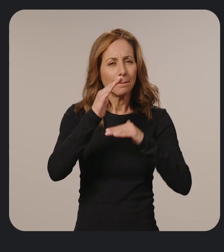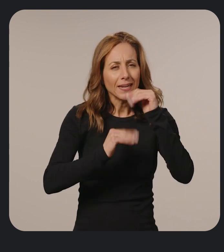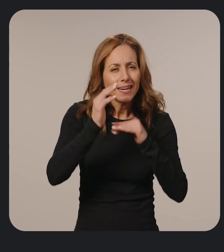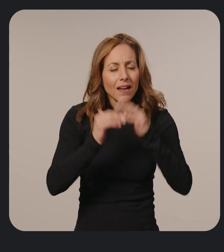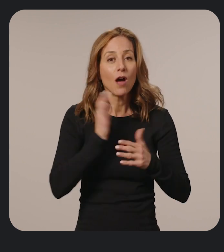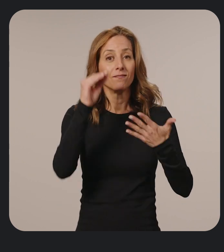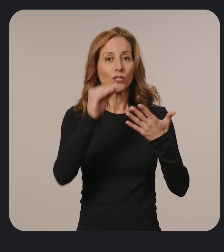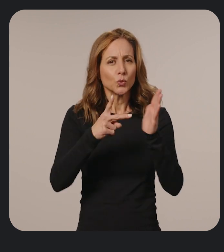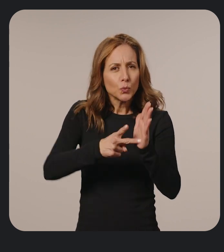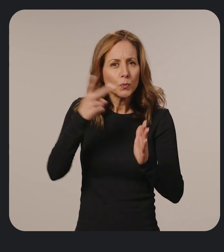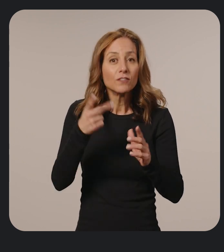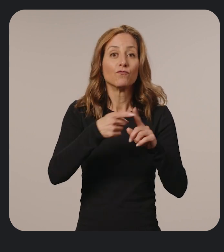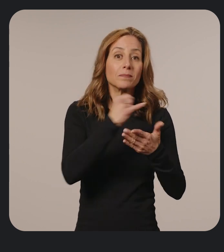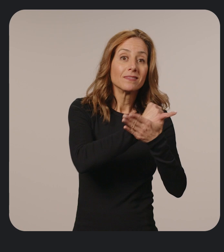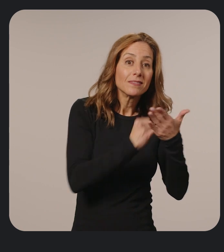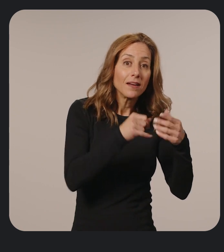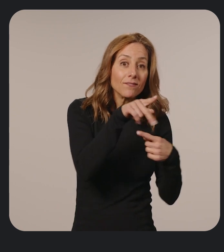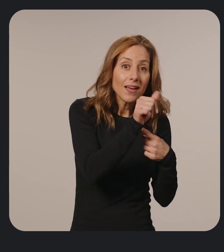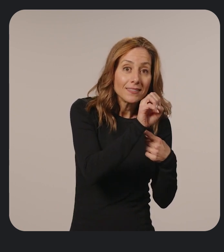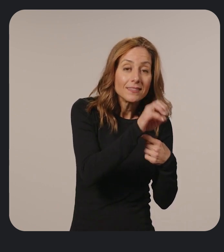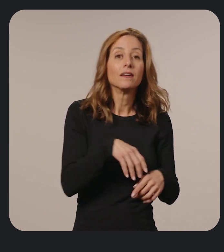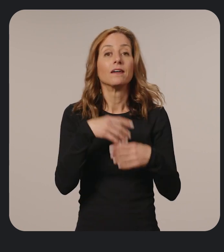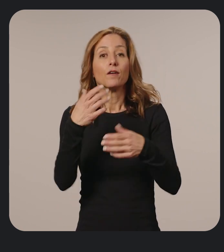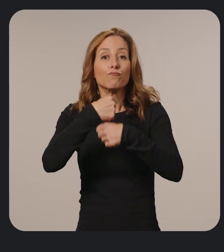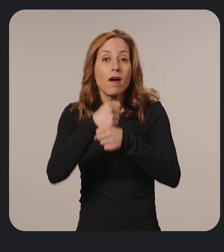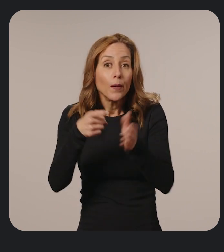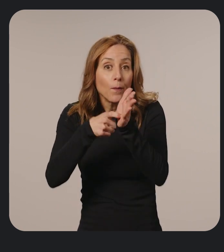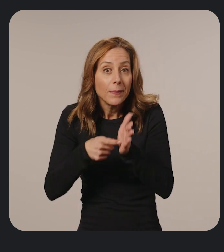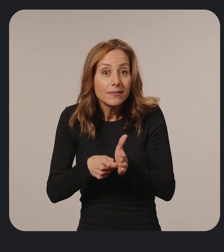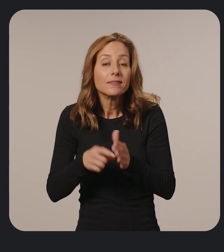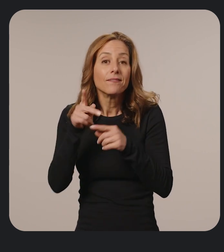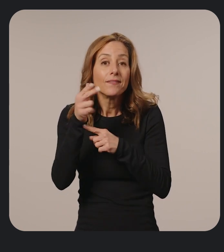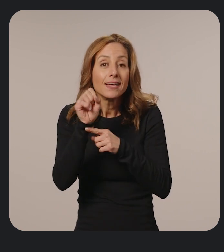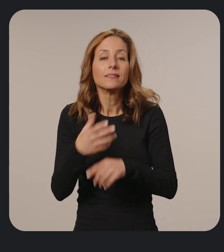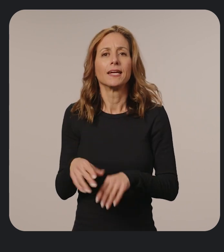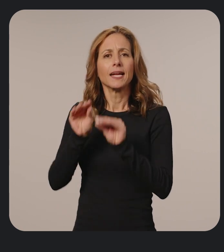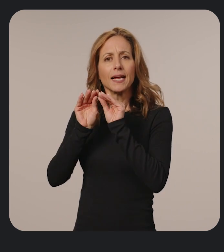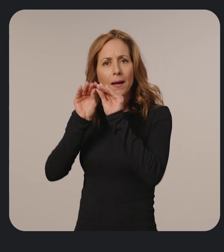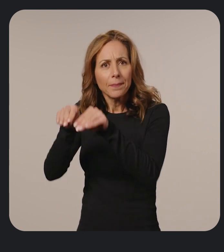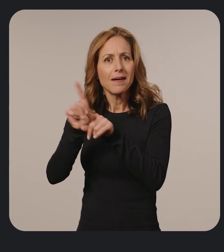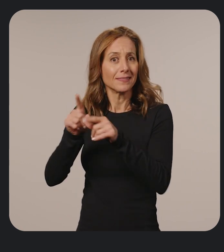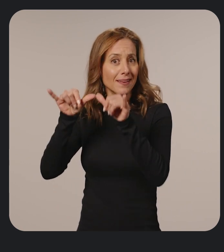to build most of our features twice, from design phase, to product requirements phase, to implementing them